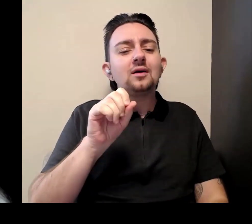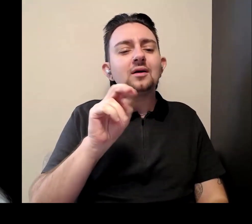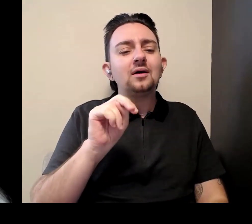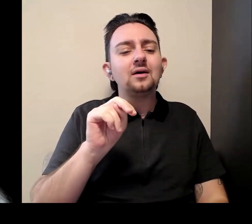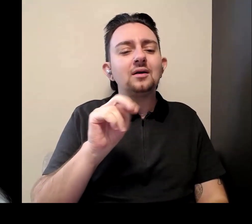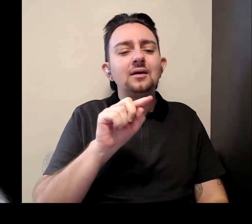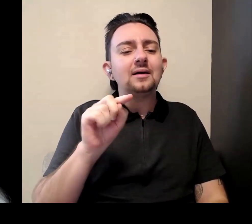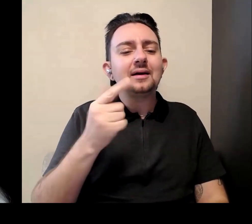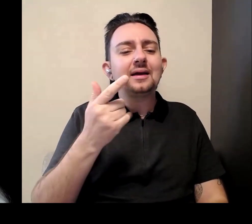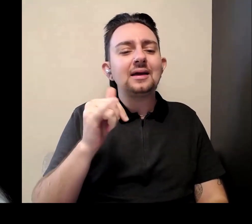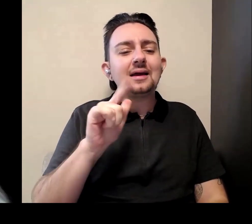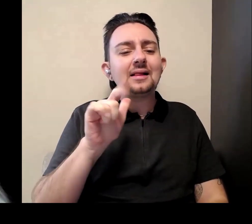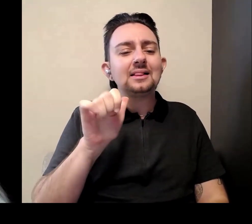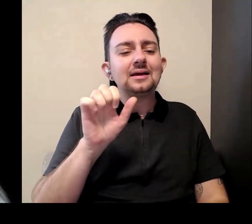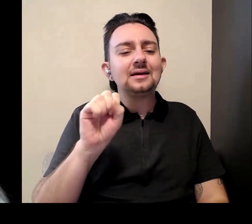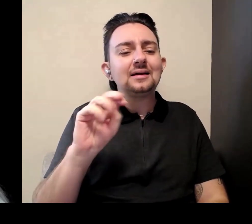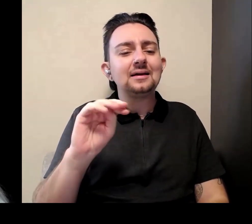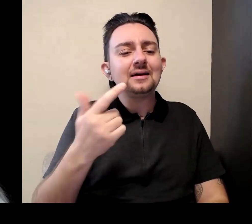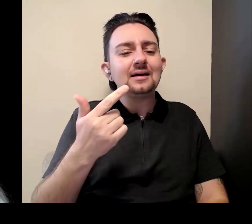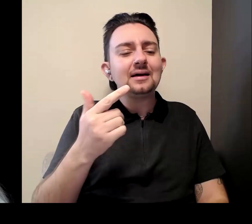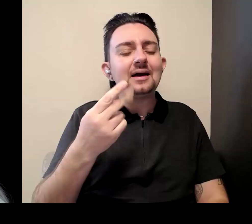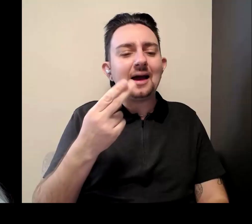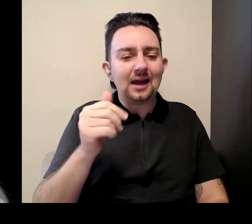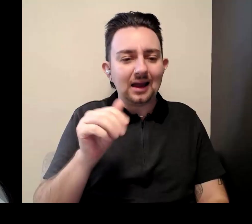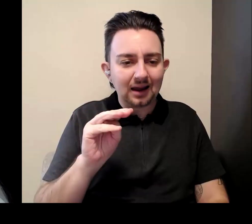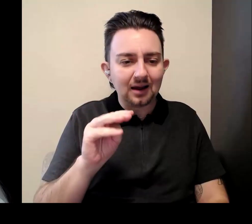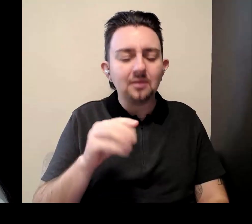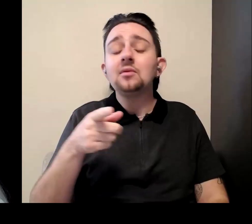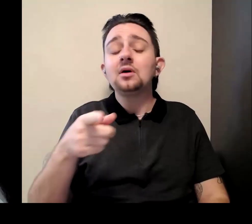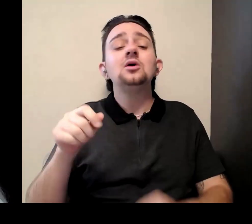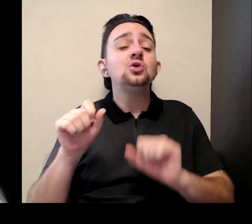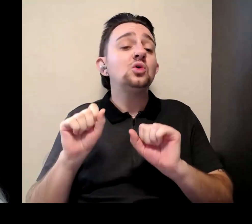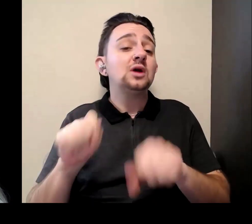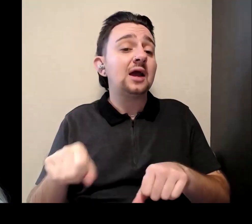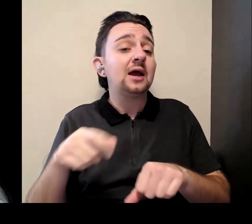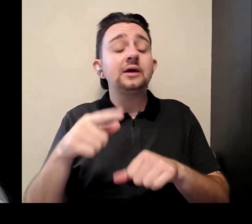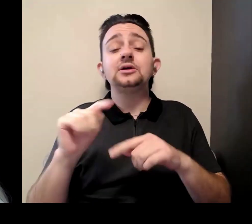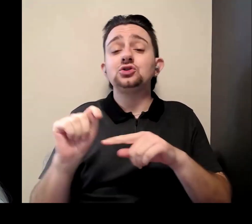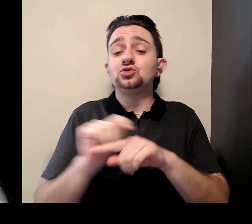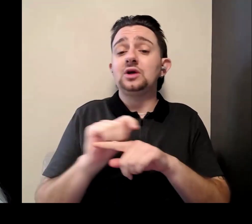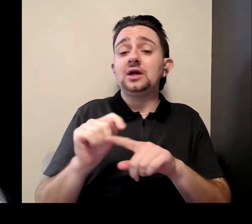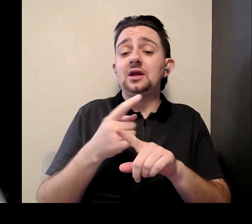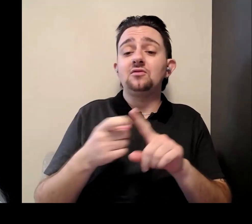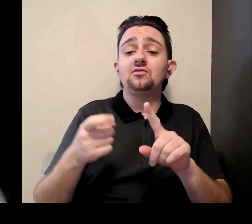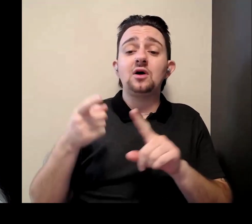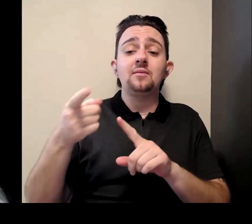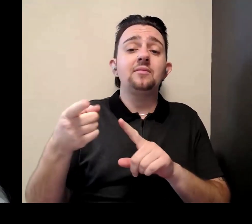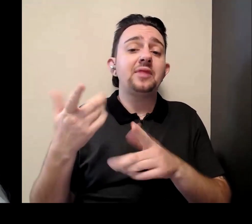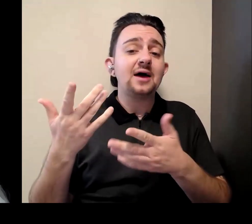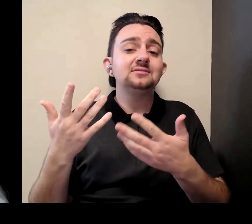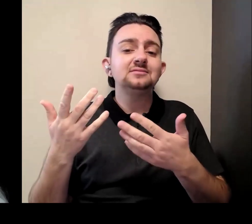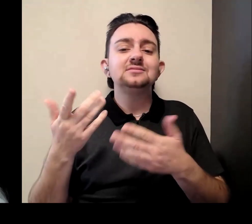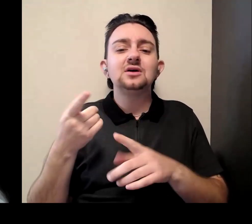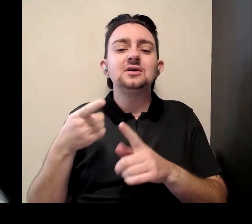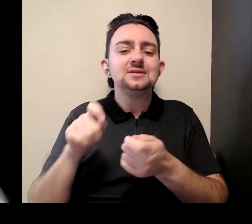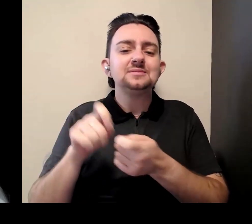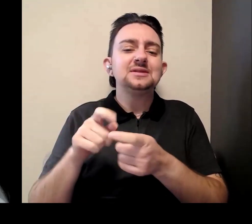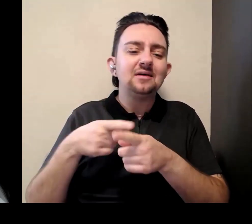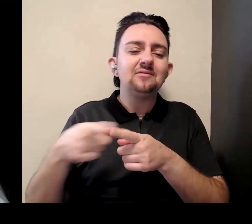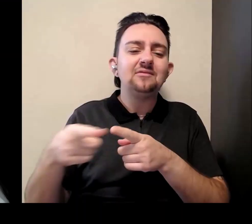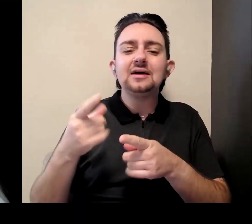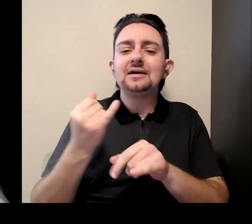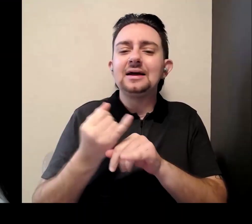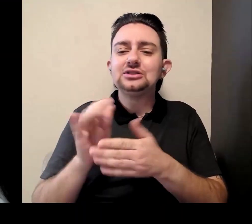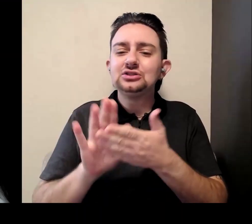You can get training at the Ross and Saunders Institute, which is to all full disclosure, I trained with them for many years and I just think they do a good job, great job.